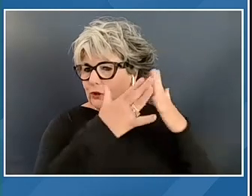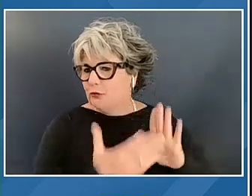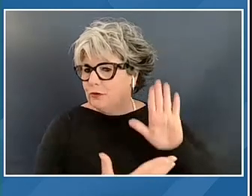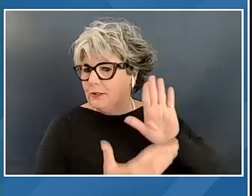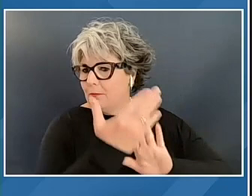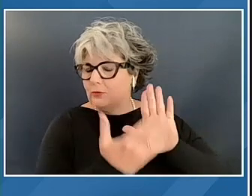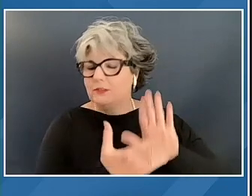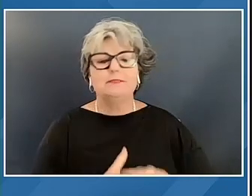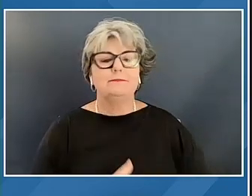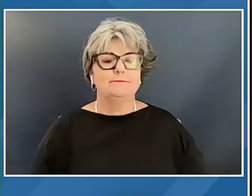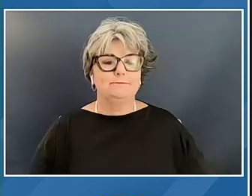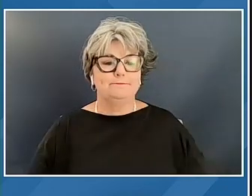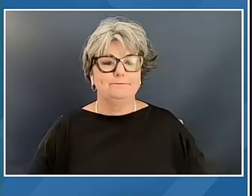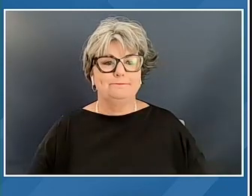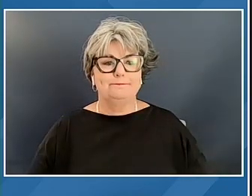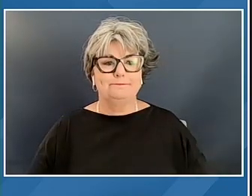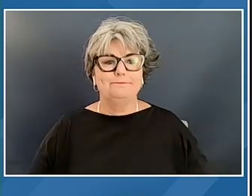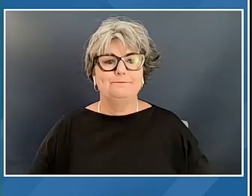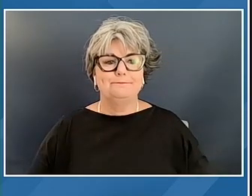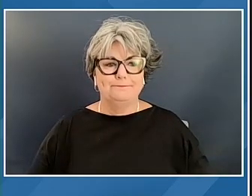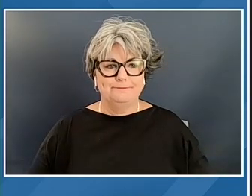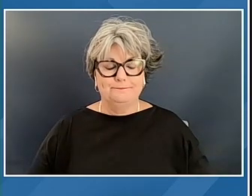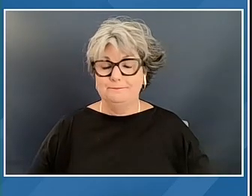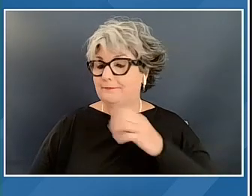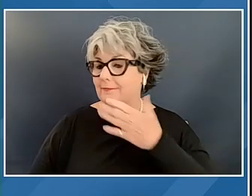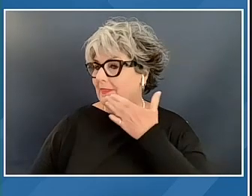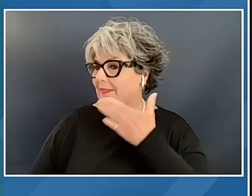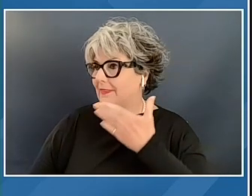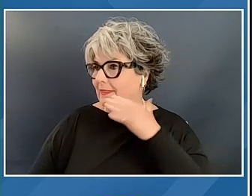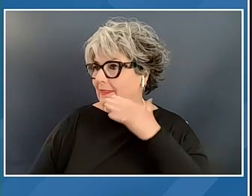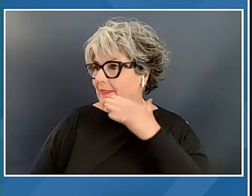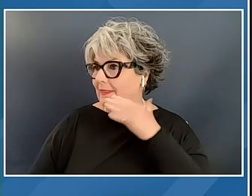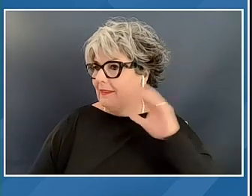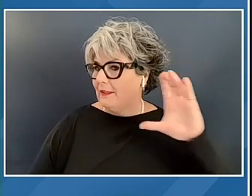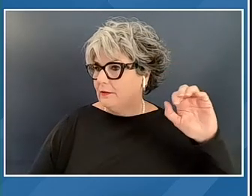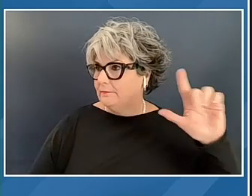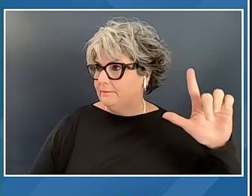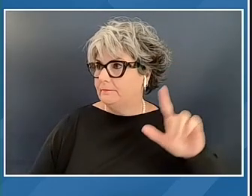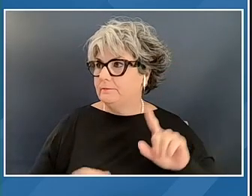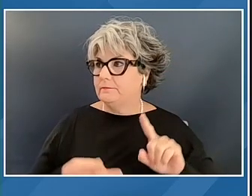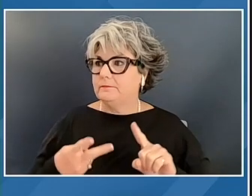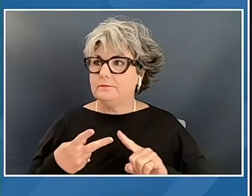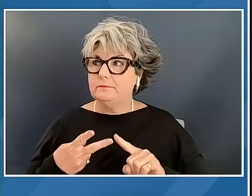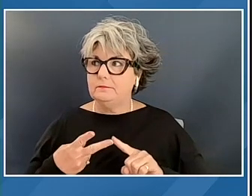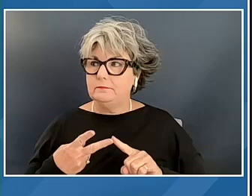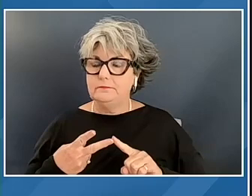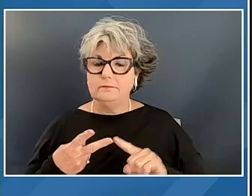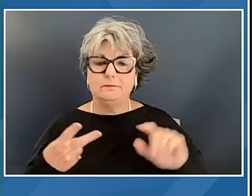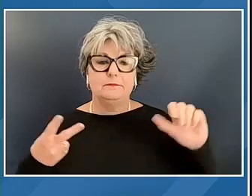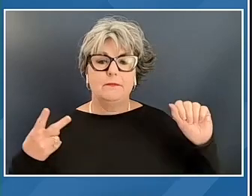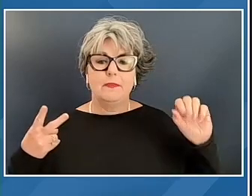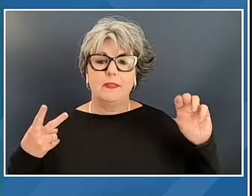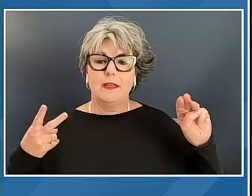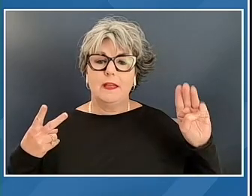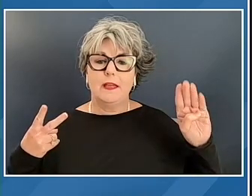Okay. Thank you. And, Amber Gallup, if you would please introduce yourself.